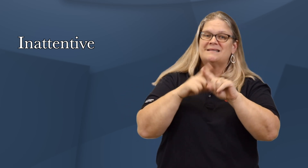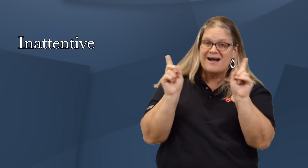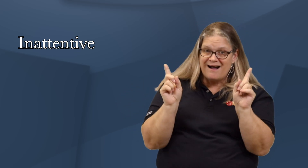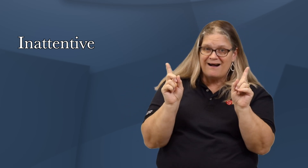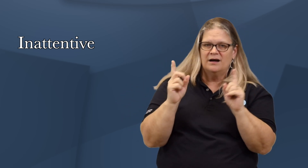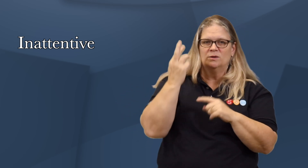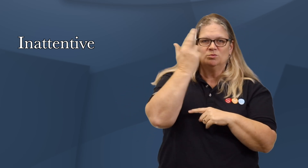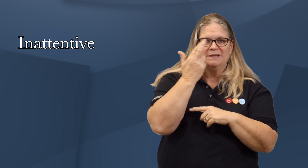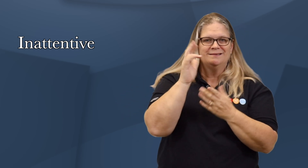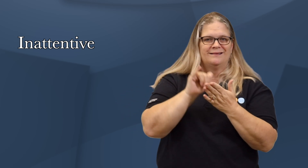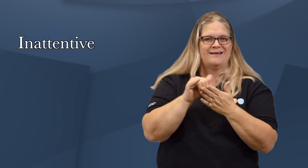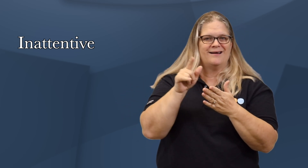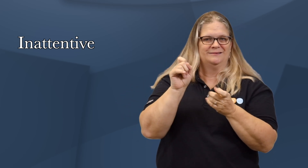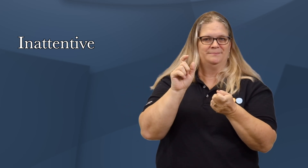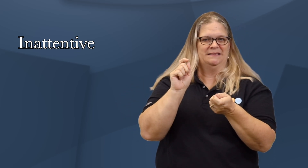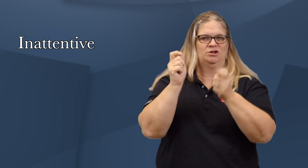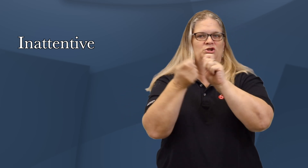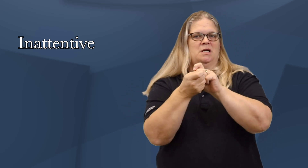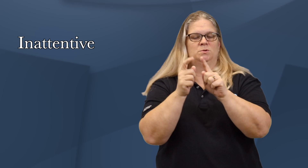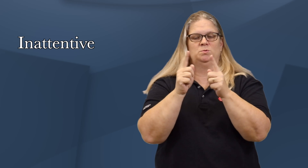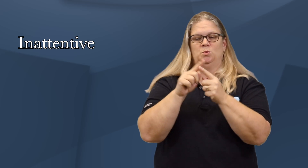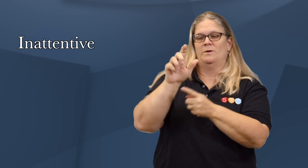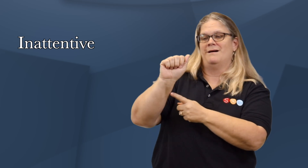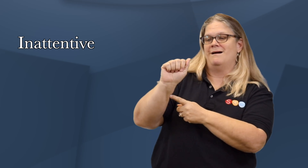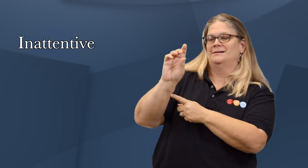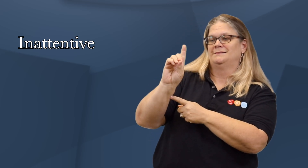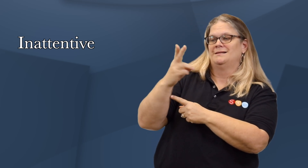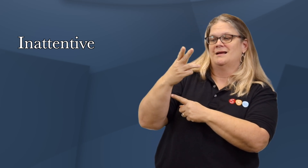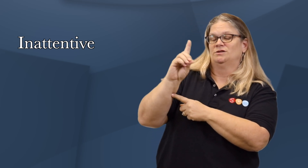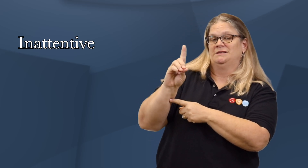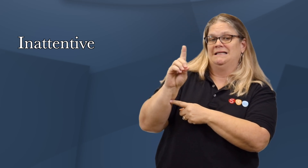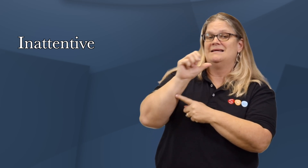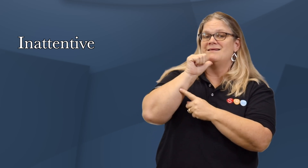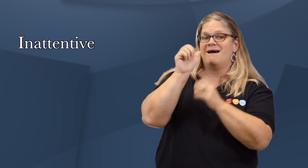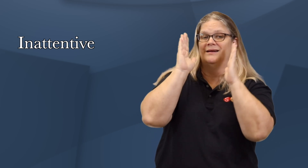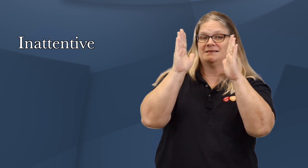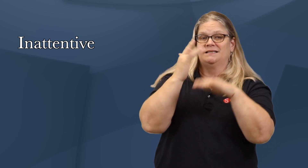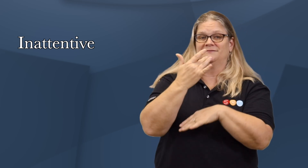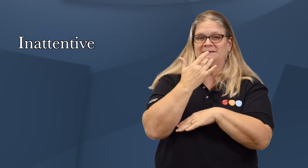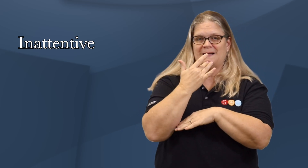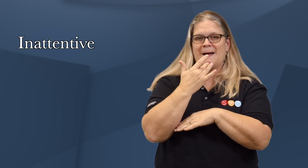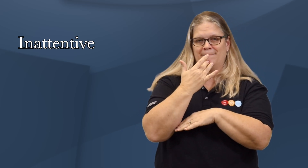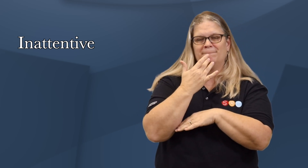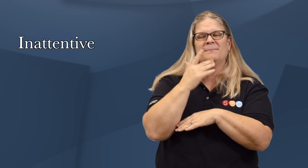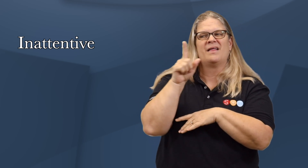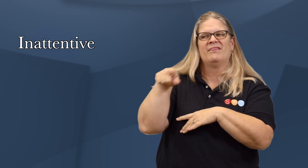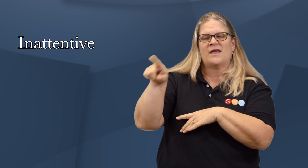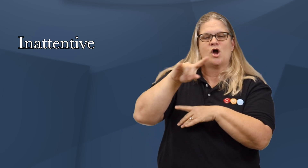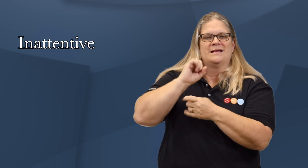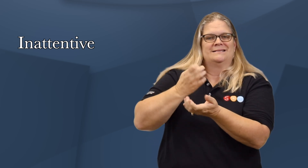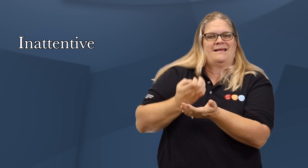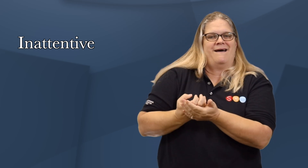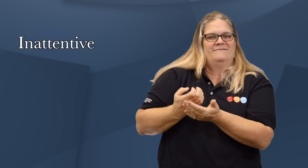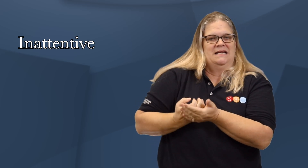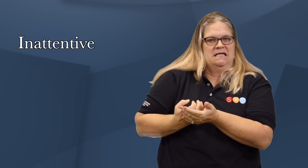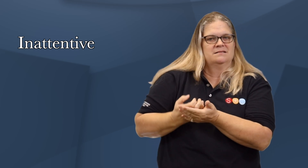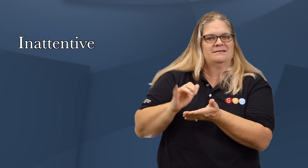However, the reason why that has been changed ADHD inattentive type is that there is evidence